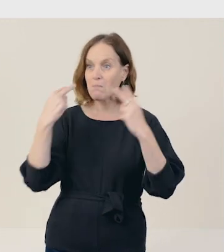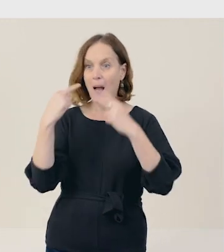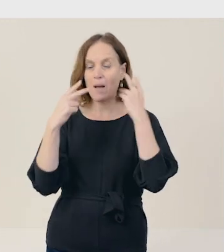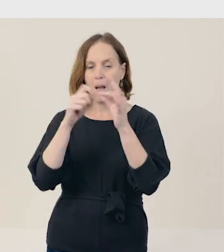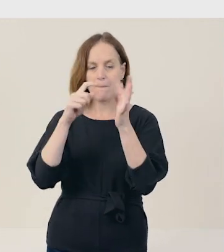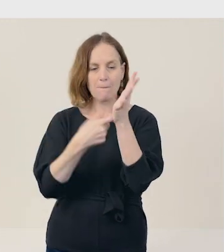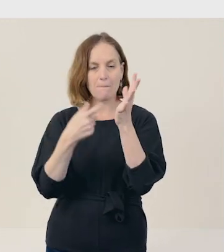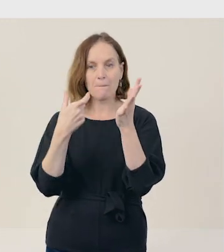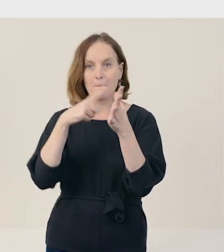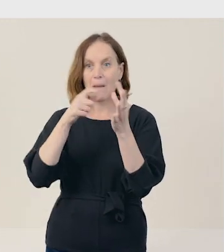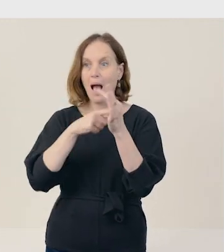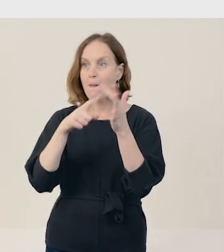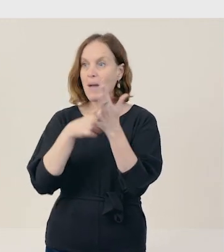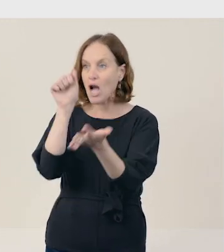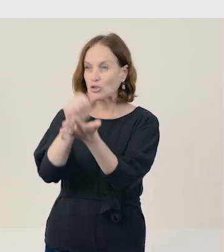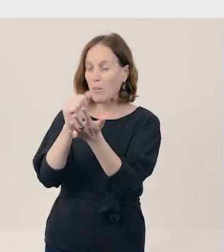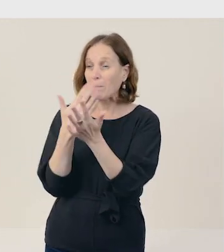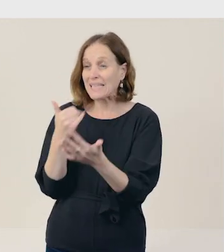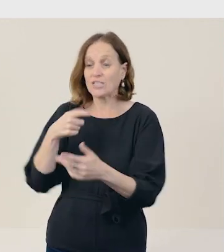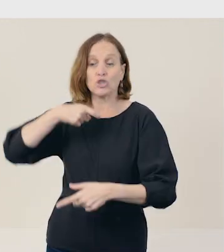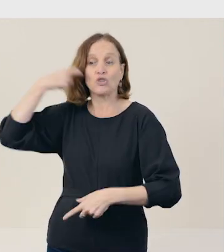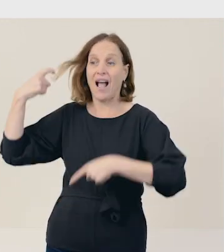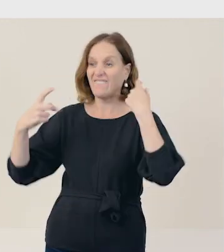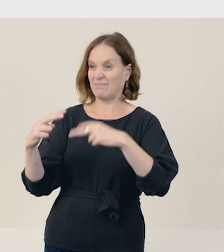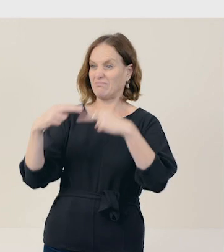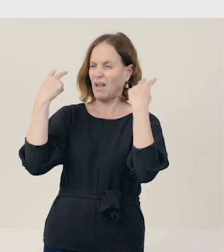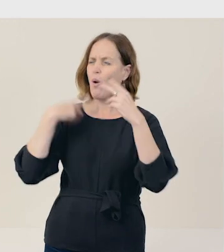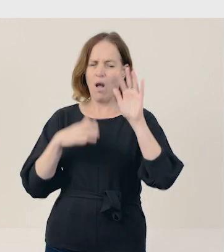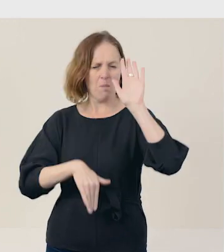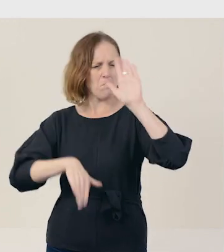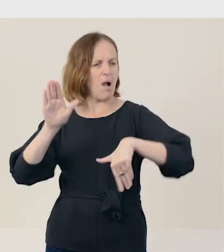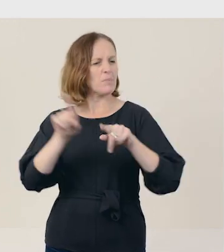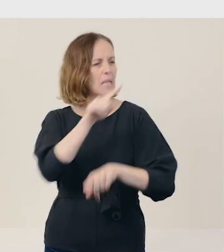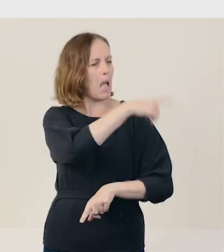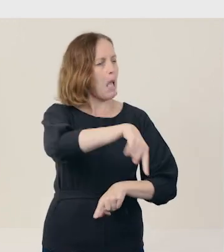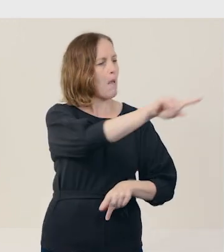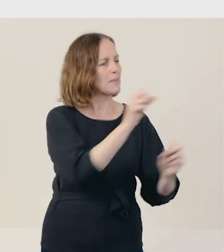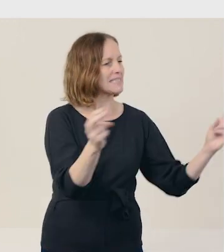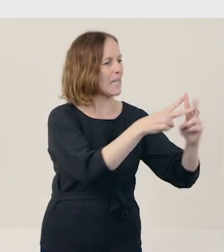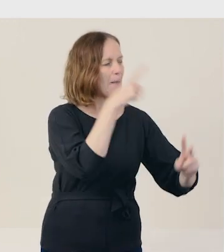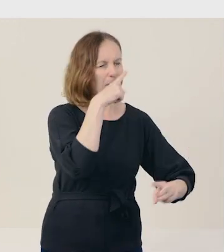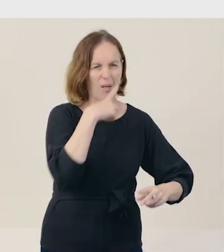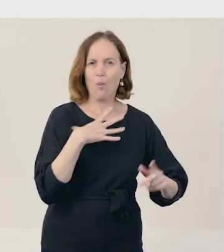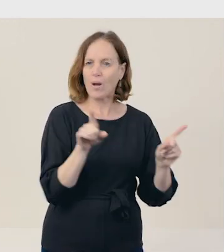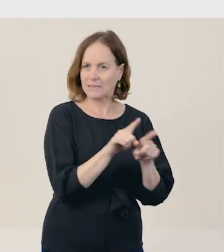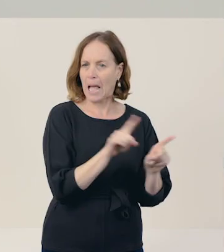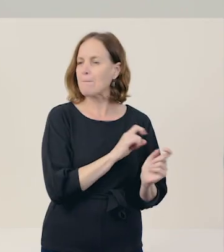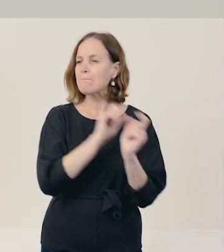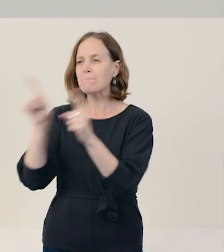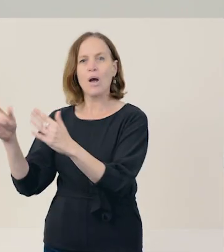'Ere! Shave my beard and whiskers off, I'll be a man of mark. I'll go and do the Sydney toff, up home in Ironbark.